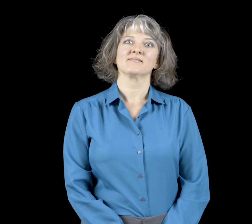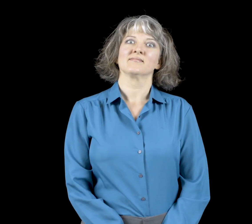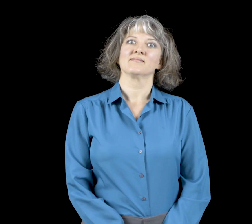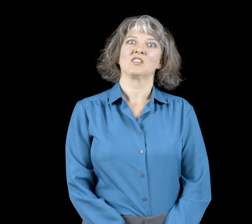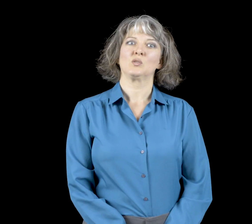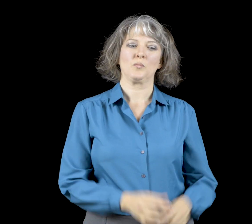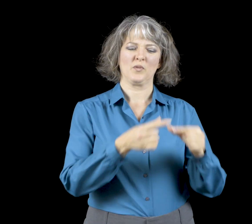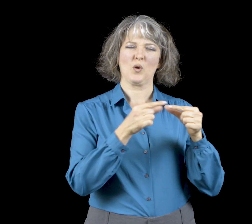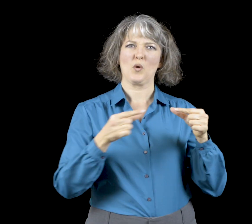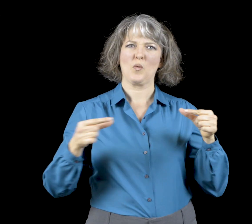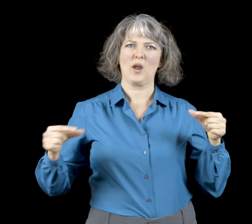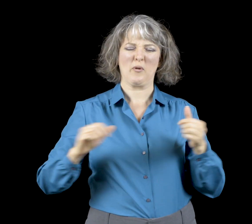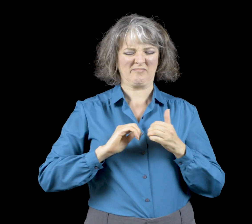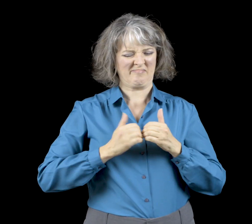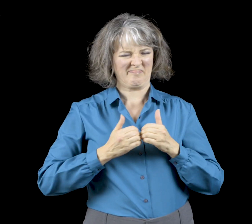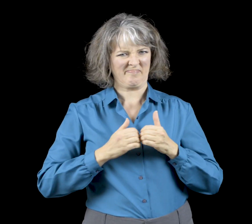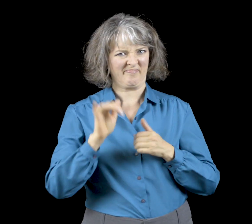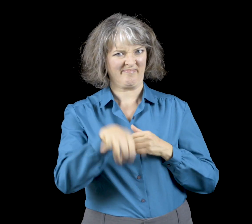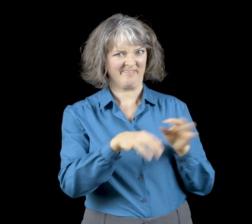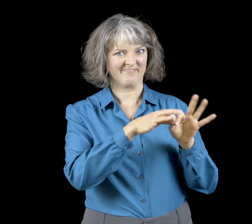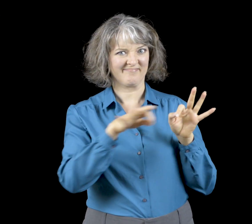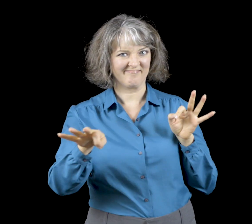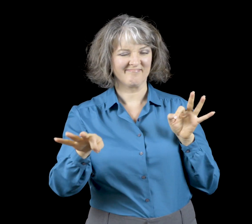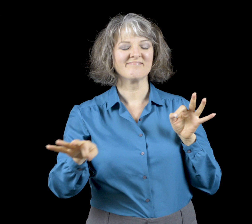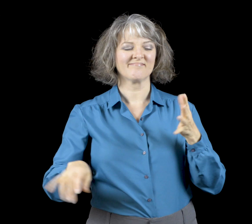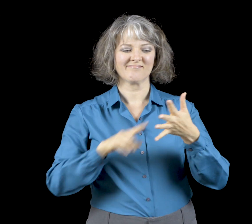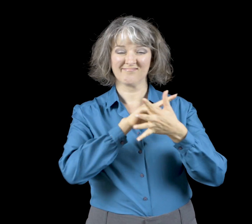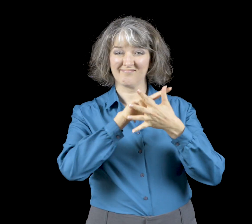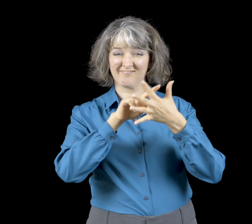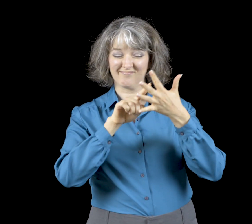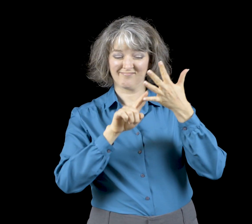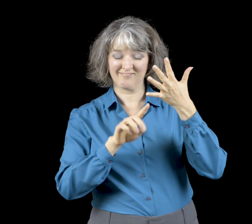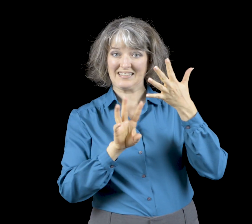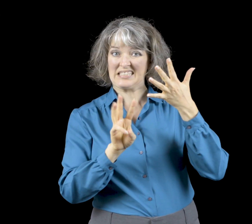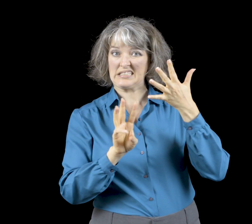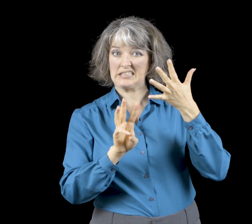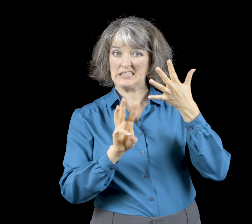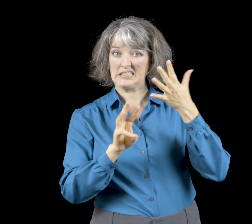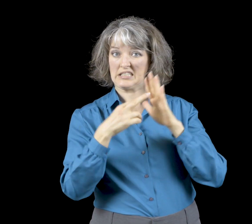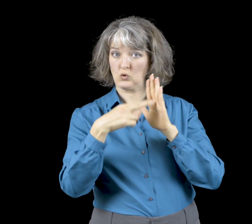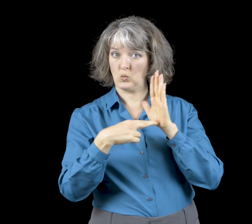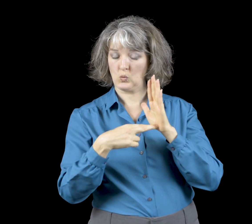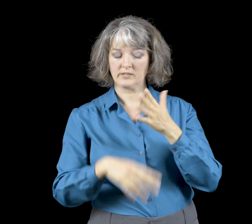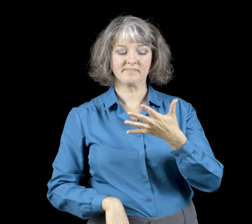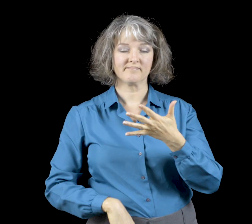How do we sign this wordage with the true syntax? We can pursue these six steps.